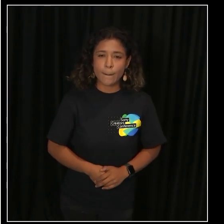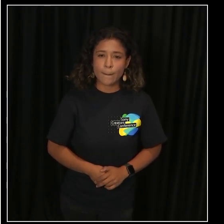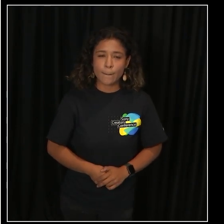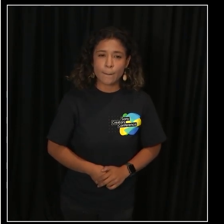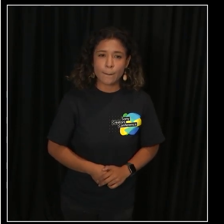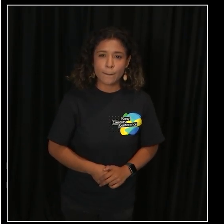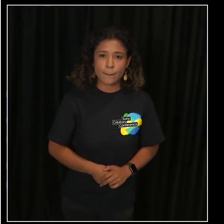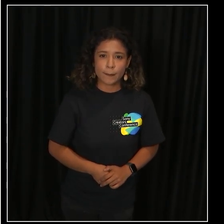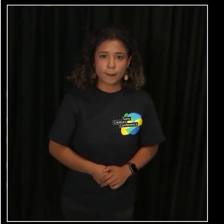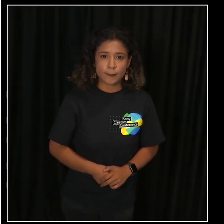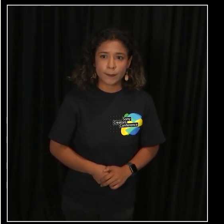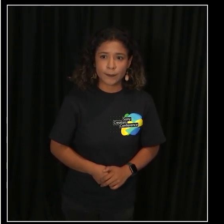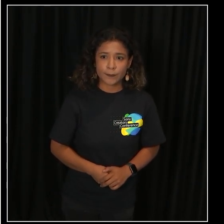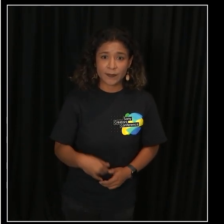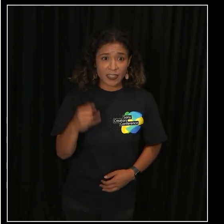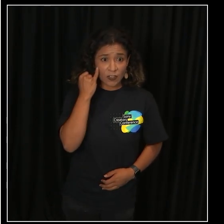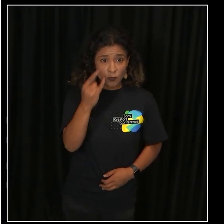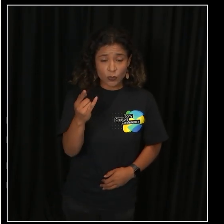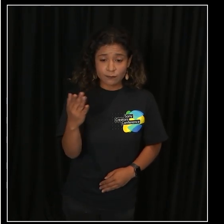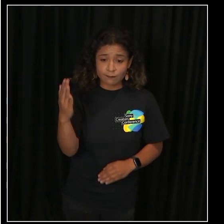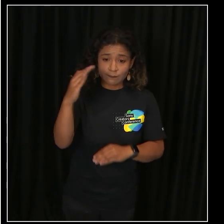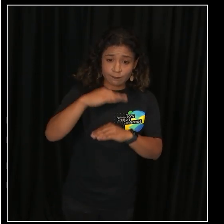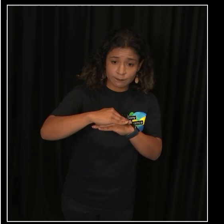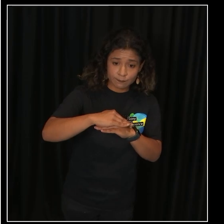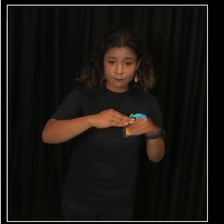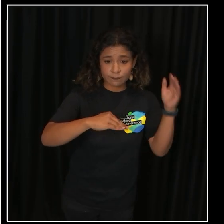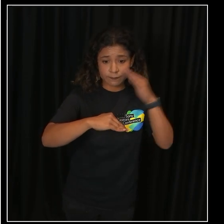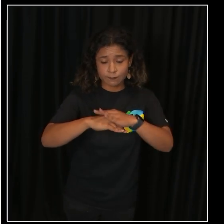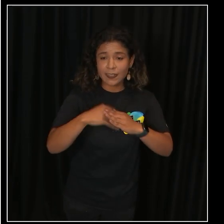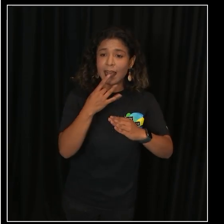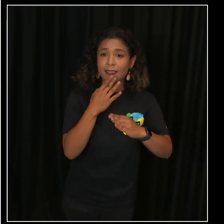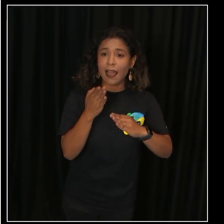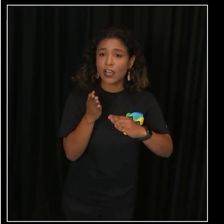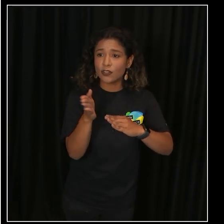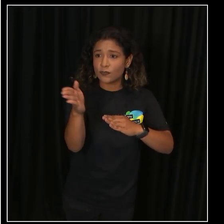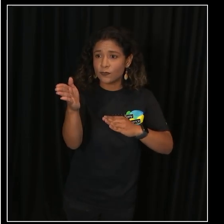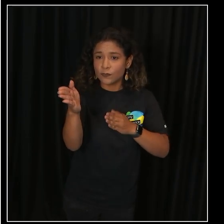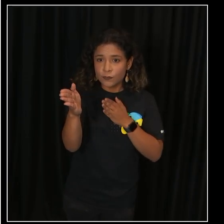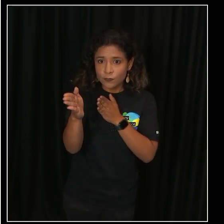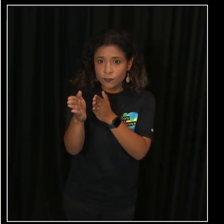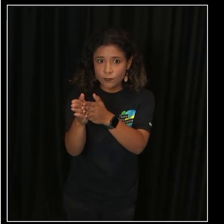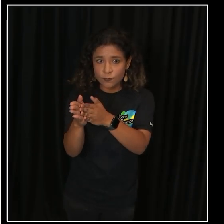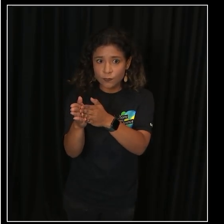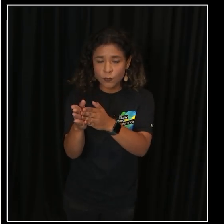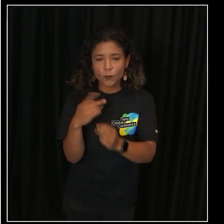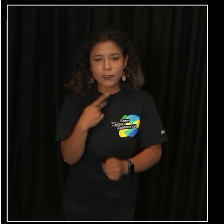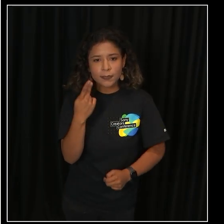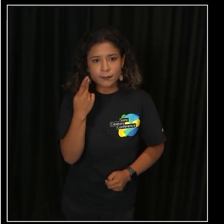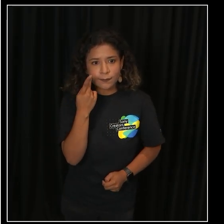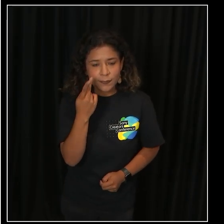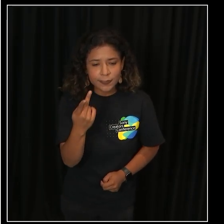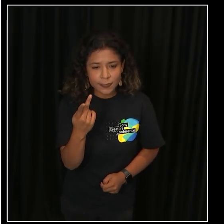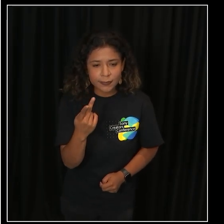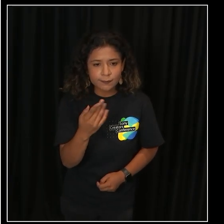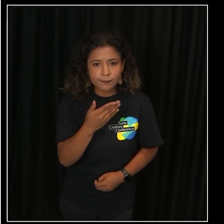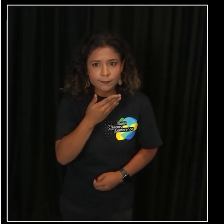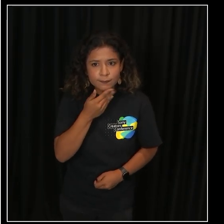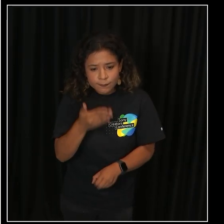If you actually overlay the light directions here, another optimization becomes apparent and this one's a bit more subtle.